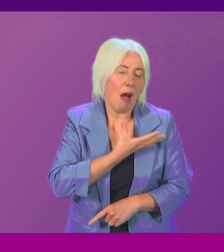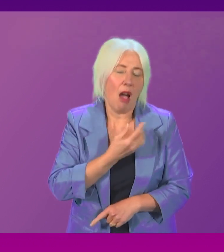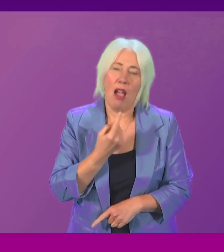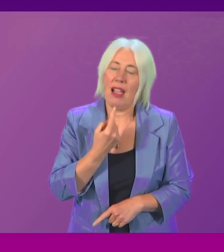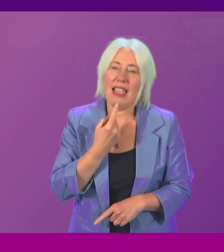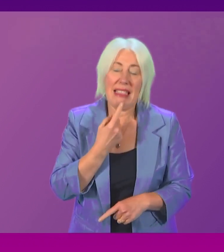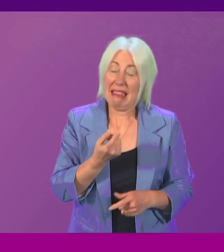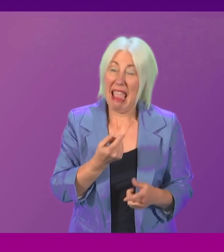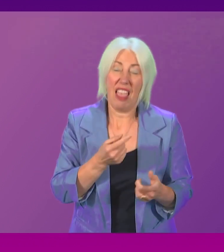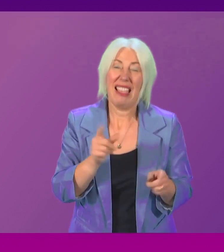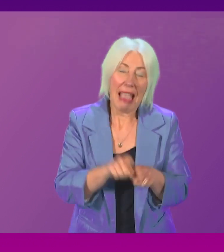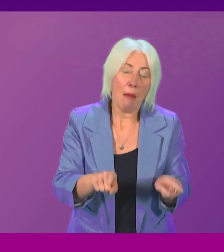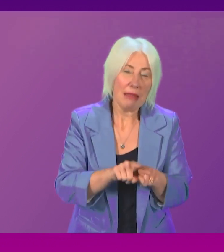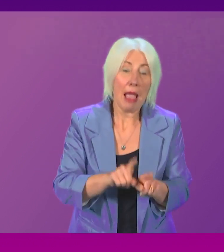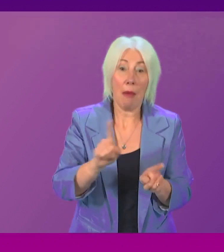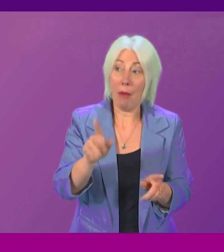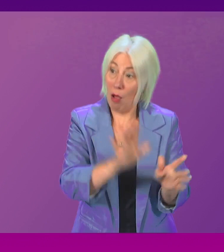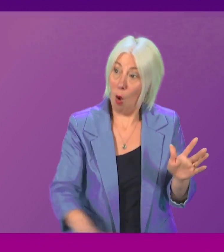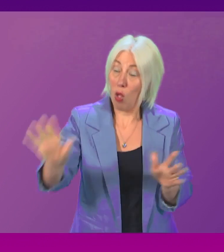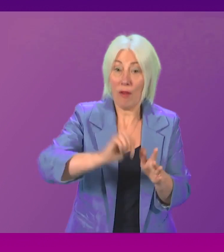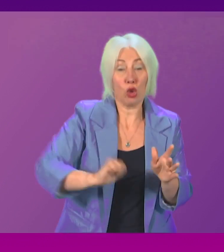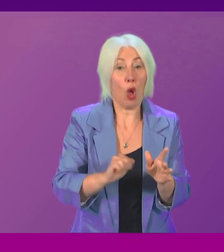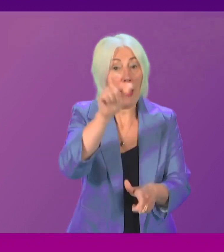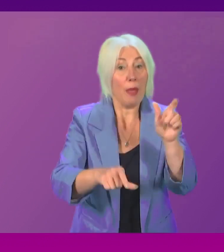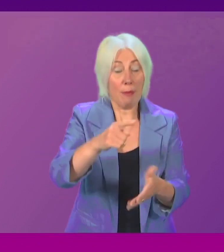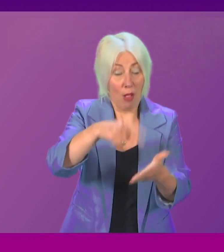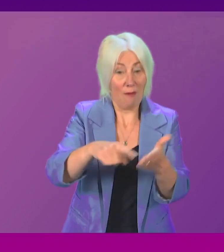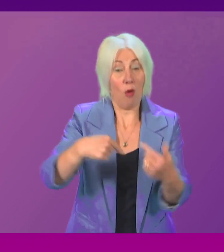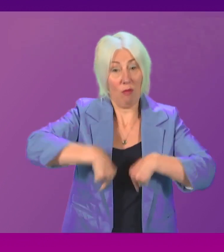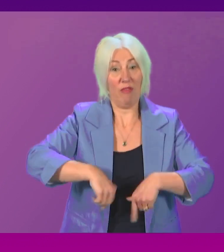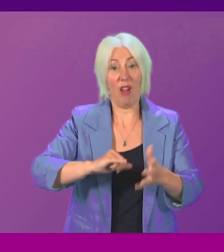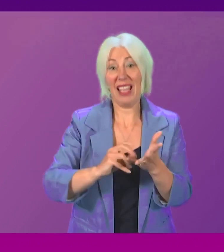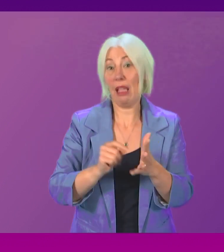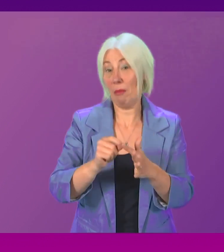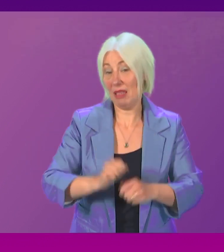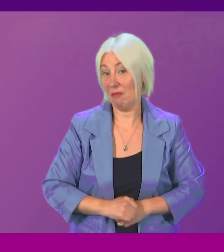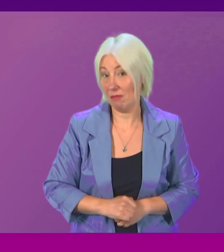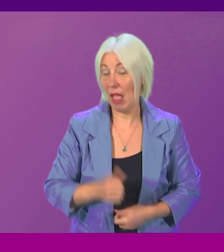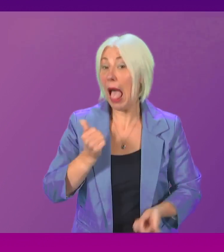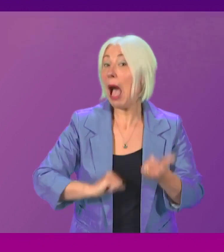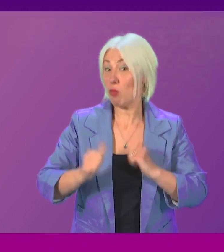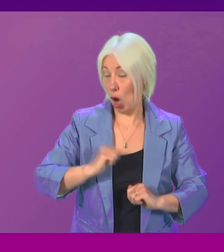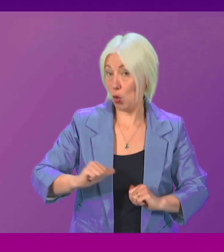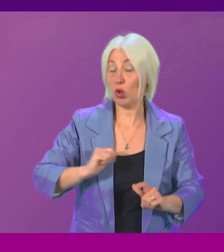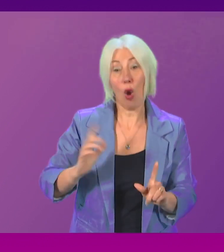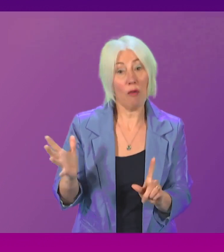people of Scotland have given their verdict. I am proud of the achievements of the Government that I have led.